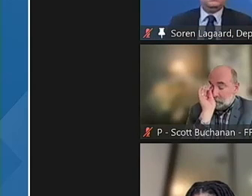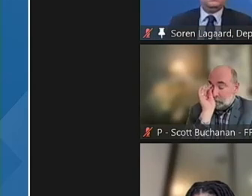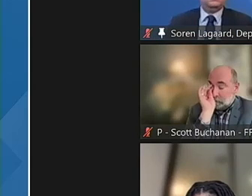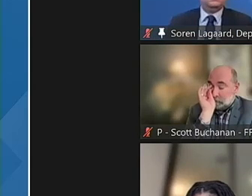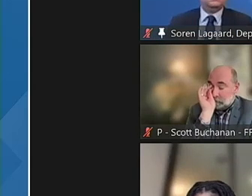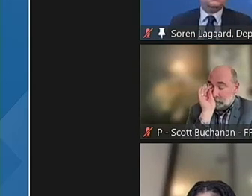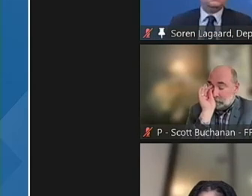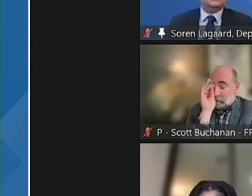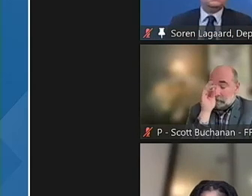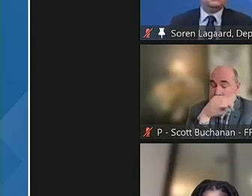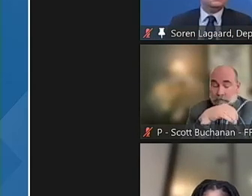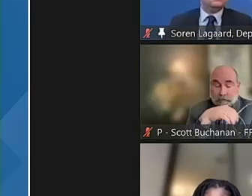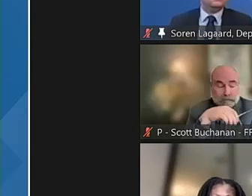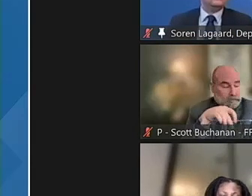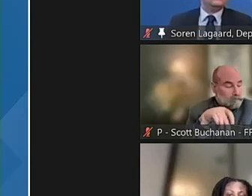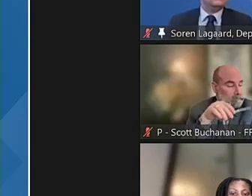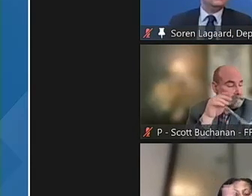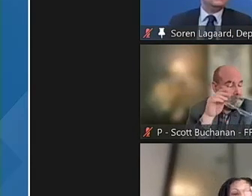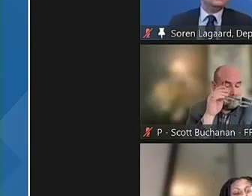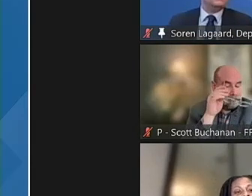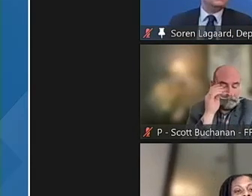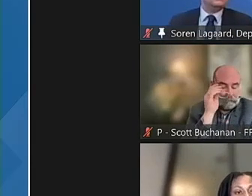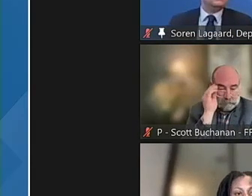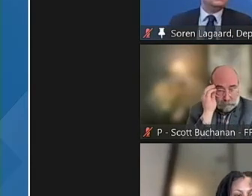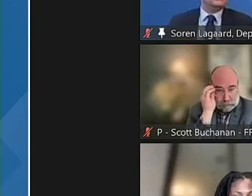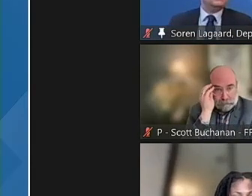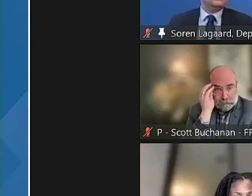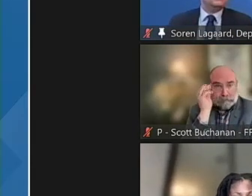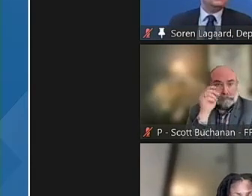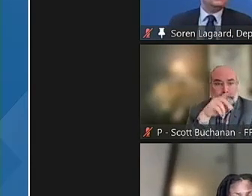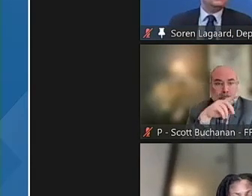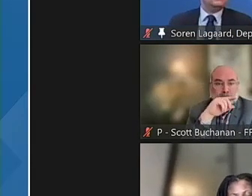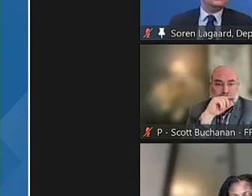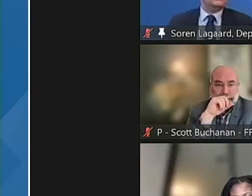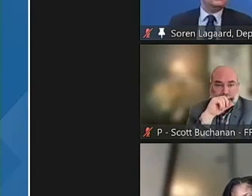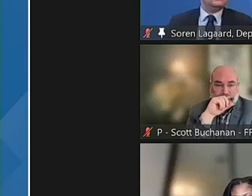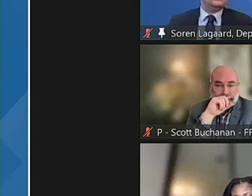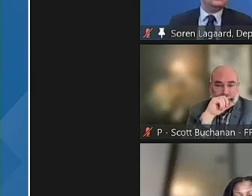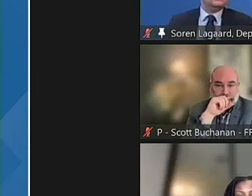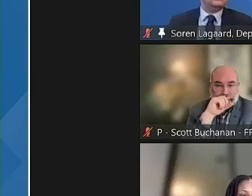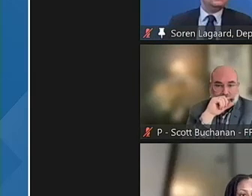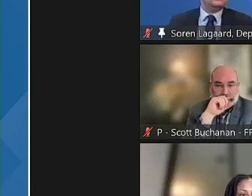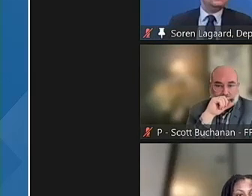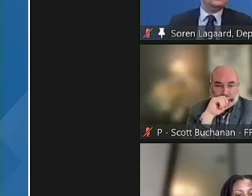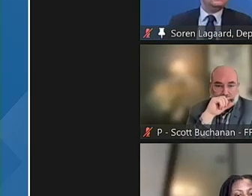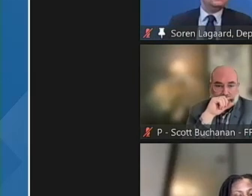Yes. I would then send it on to you. And John, if you can obtain the person's bio, you can send it to me.